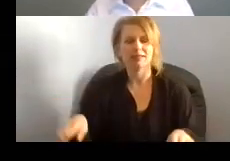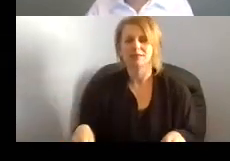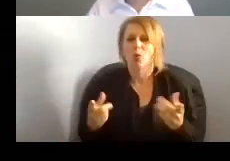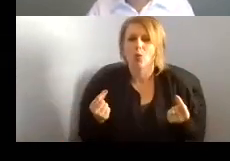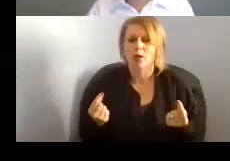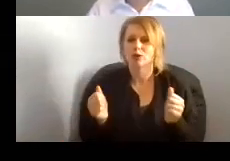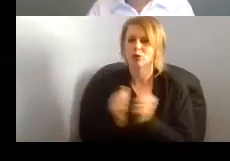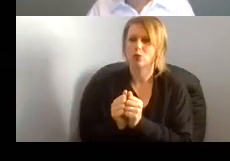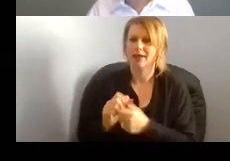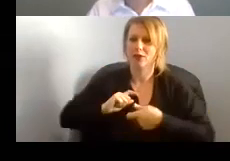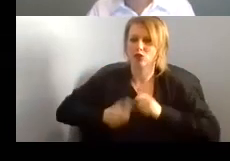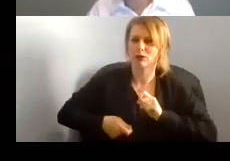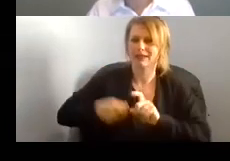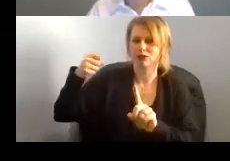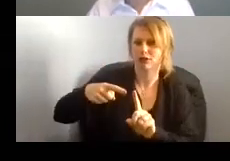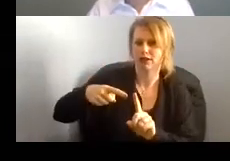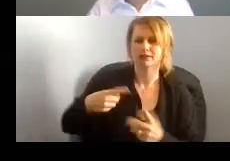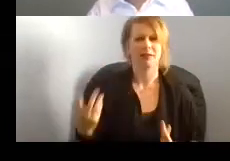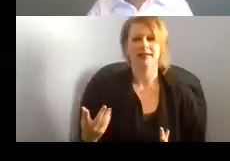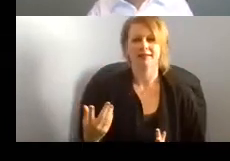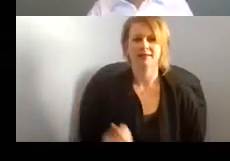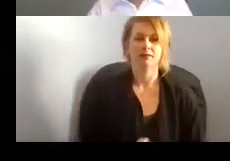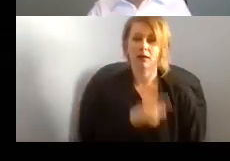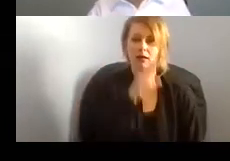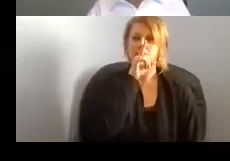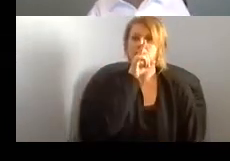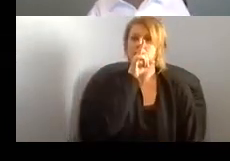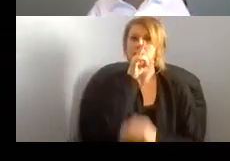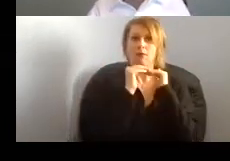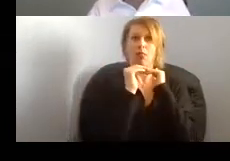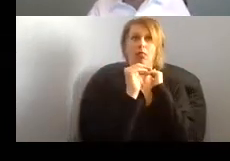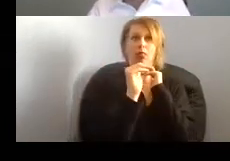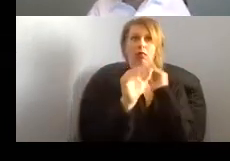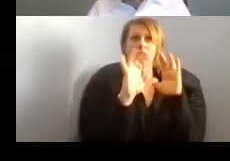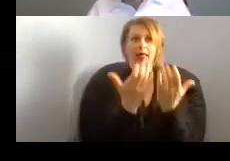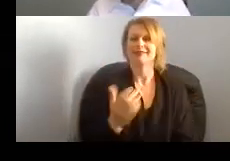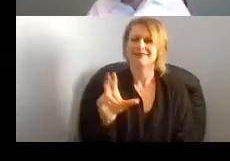You can’t just not talk in class. That’s not going to work. So you’re going to have to bring up things.